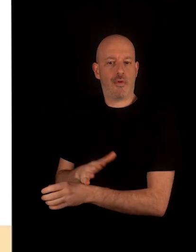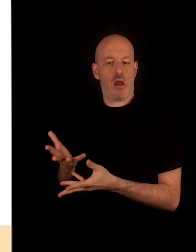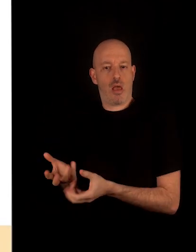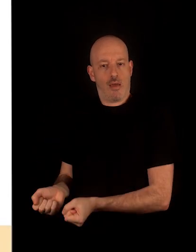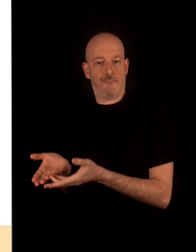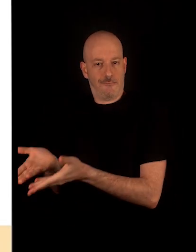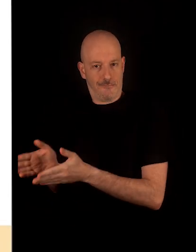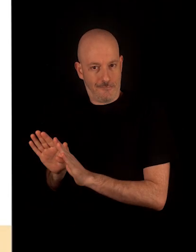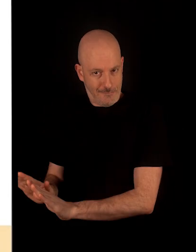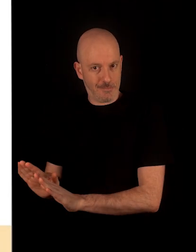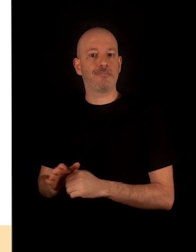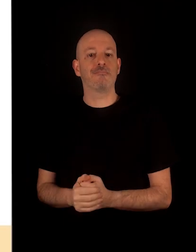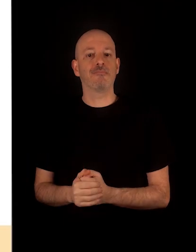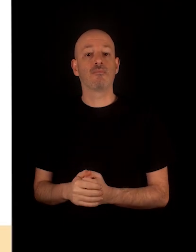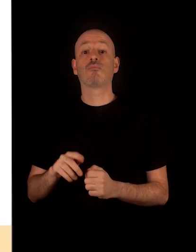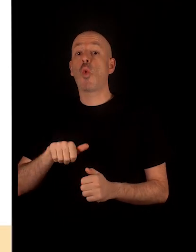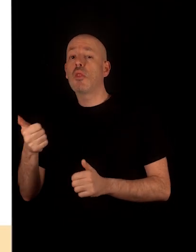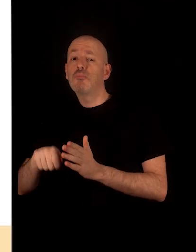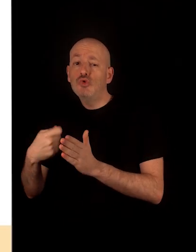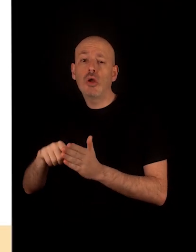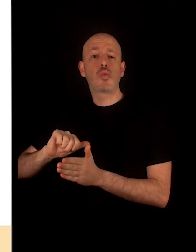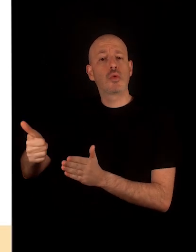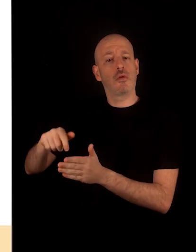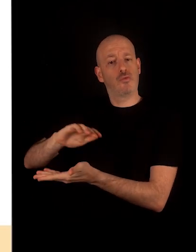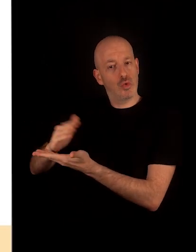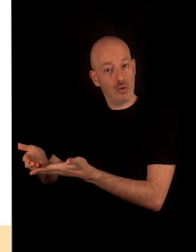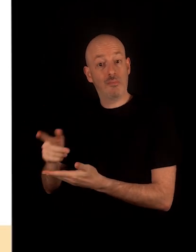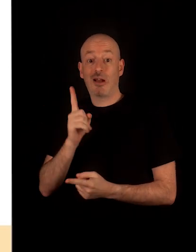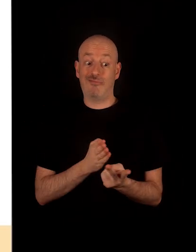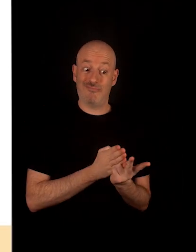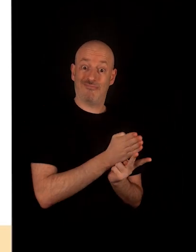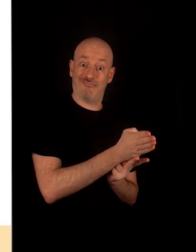private companies, self-employed professionals as freelancers.